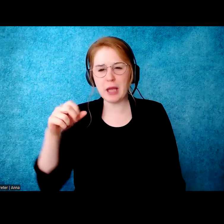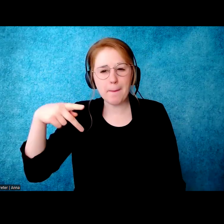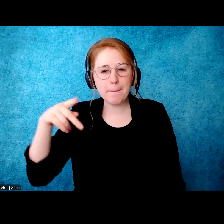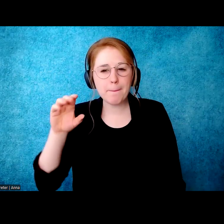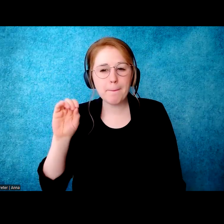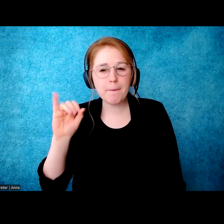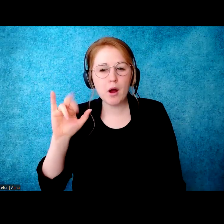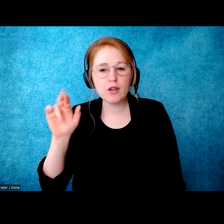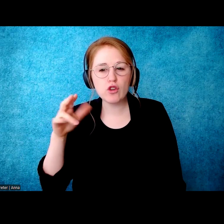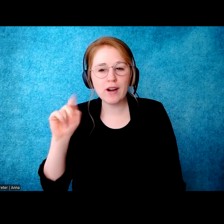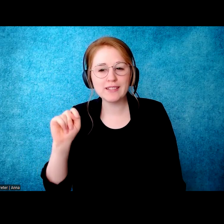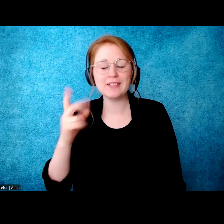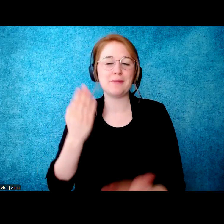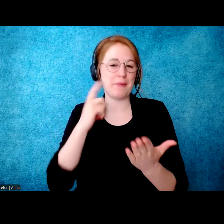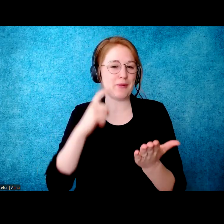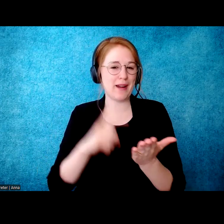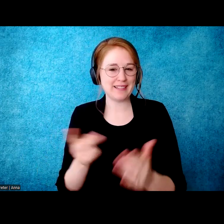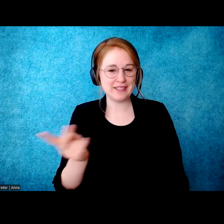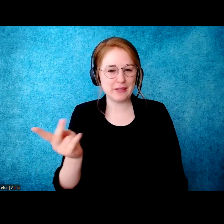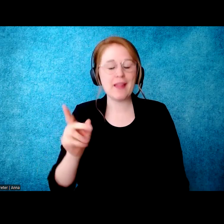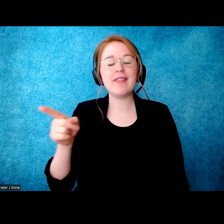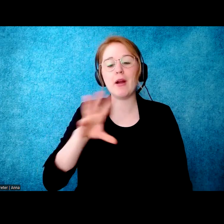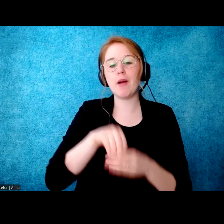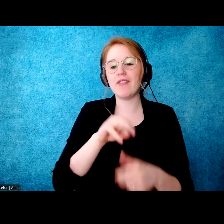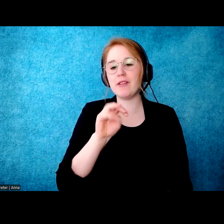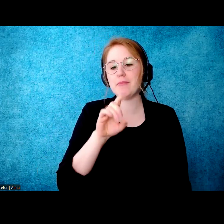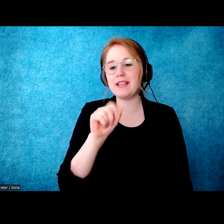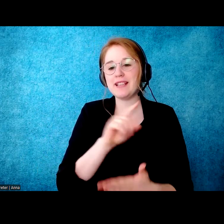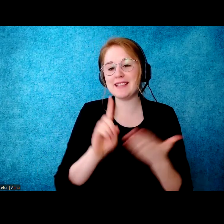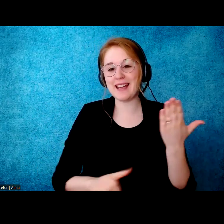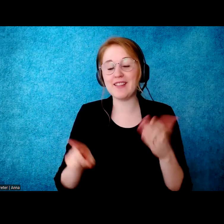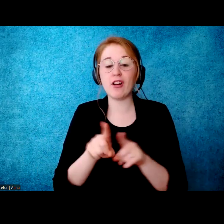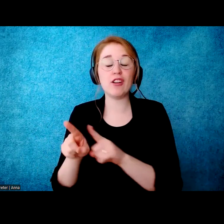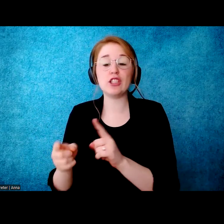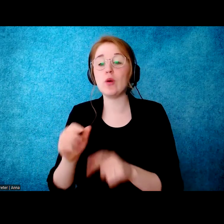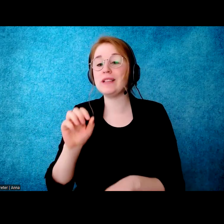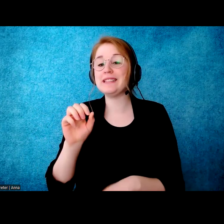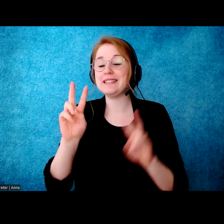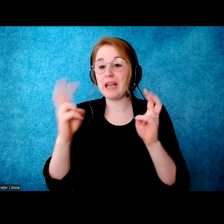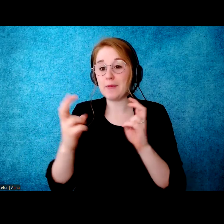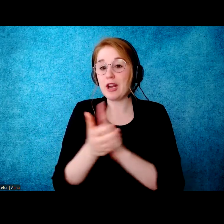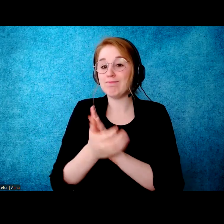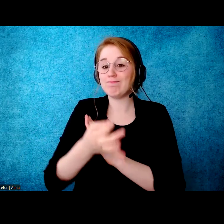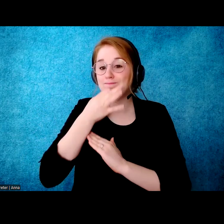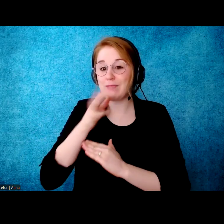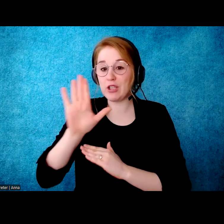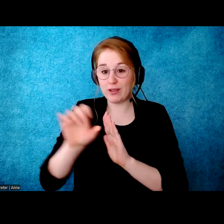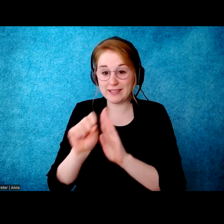Some of you may recognize them also as subject matter experts to your states, the Pigorsch Media Design team creates and produces media